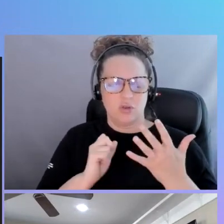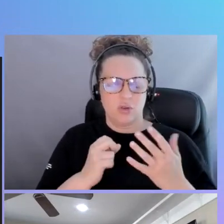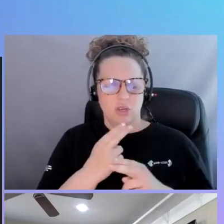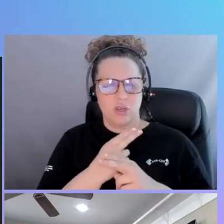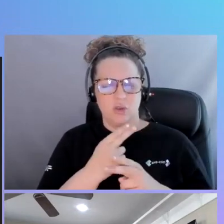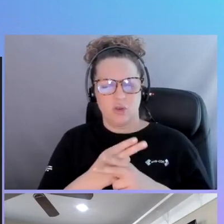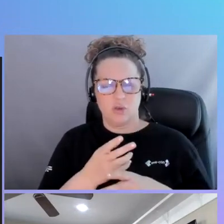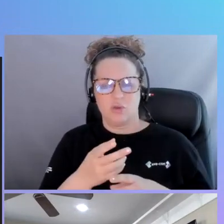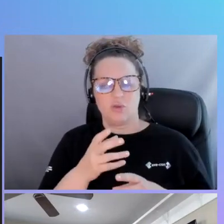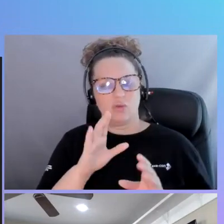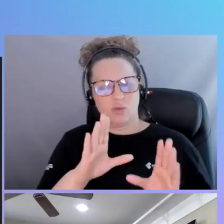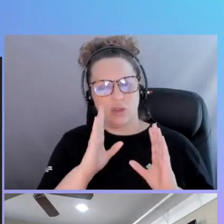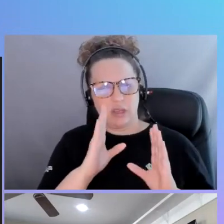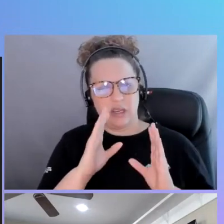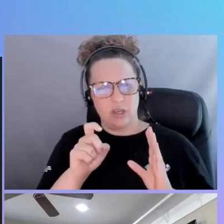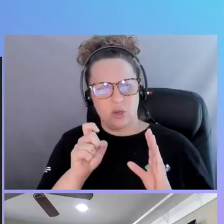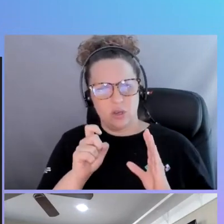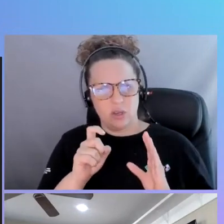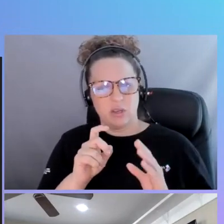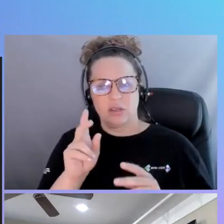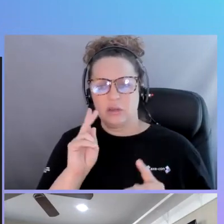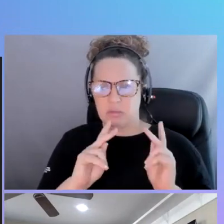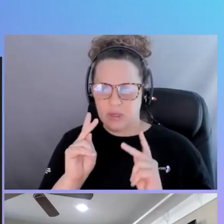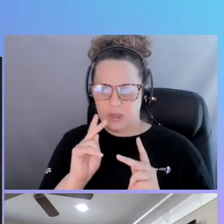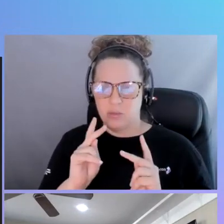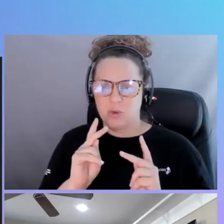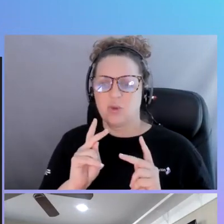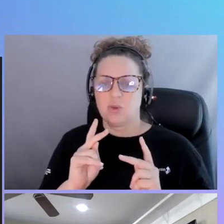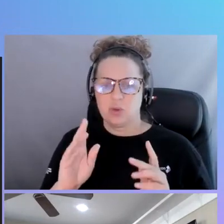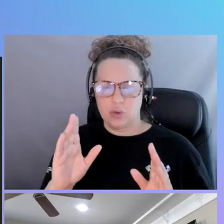get the people to hear the message and hopefully someone to